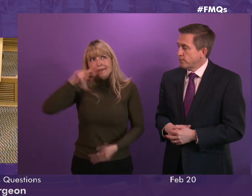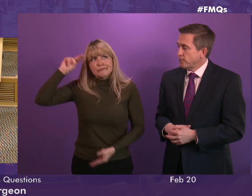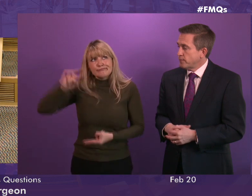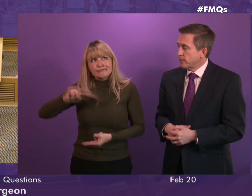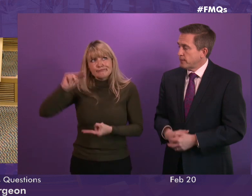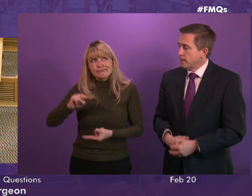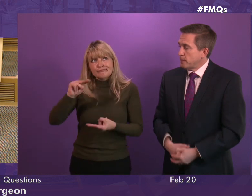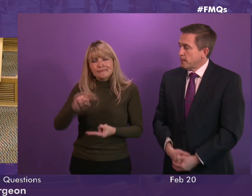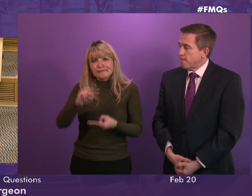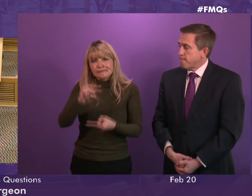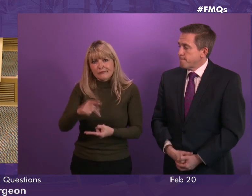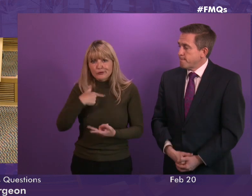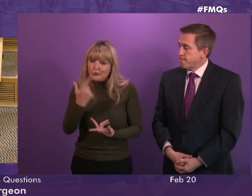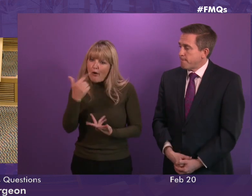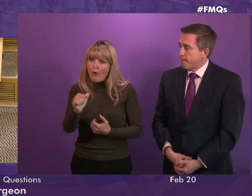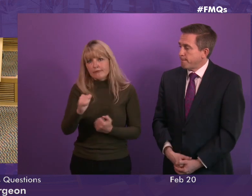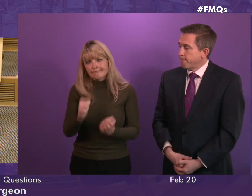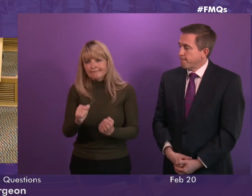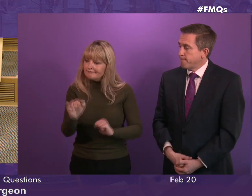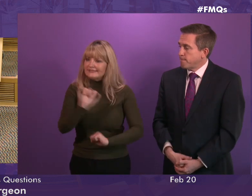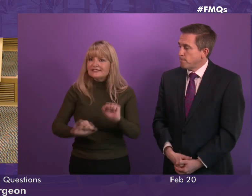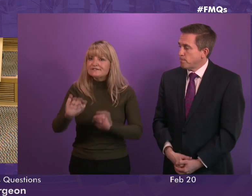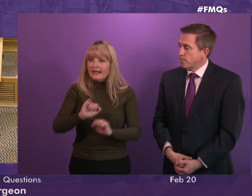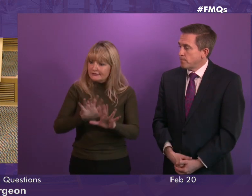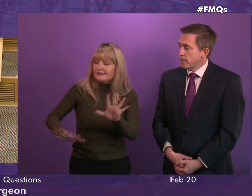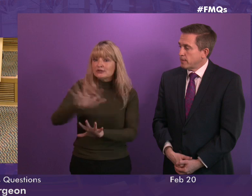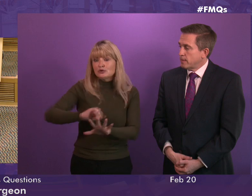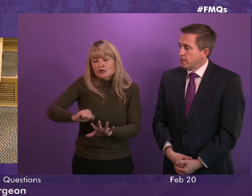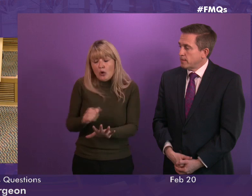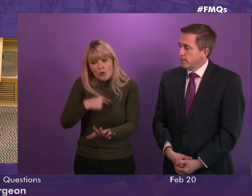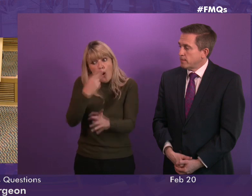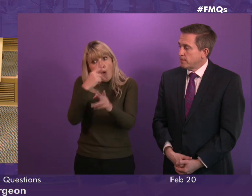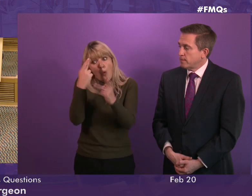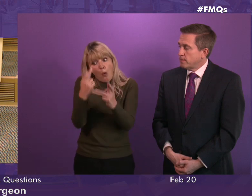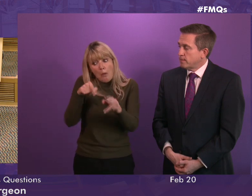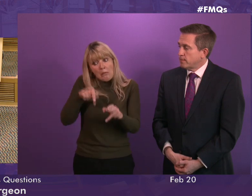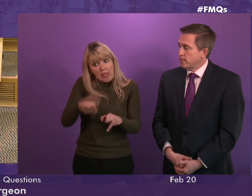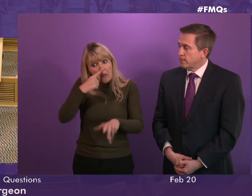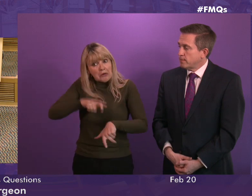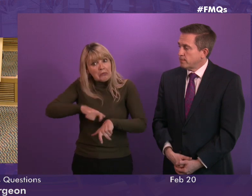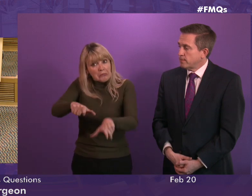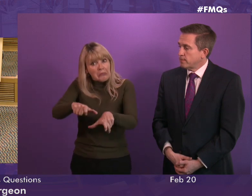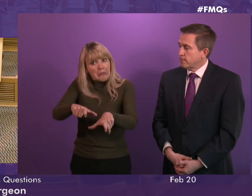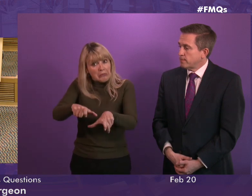defence footprint in Scotland. I hope that we will see that investment continue. I take